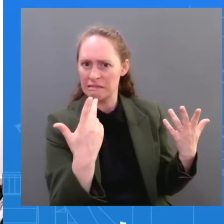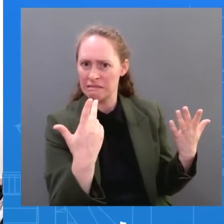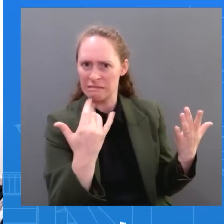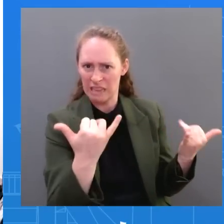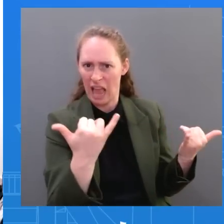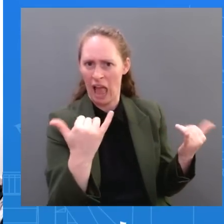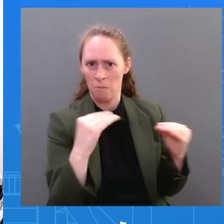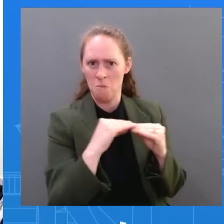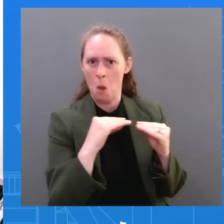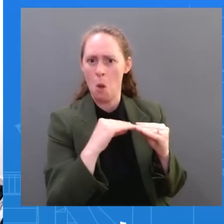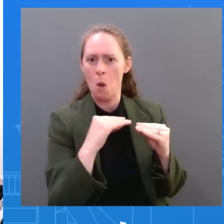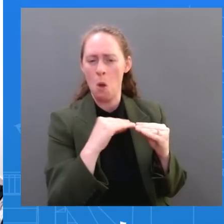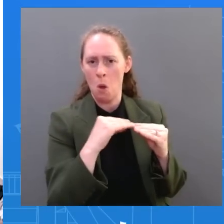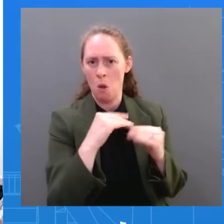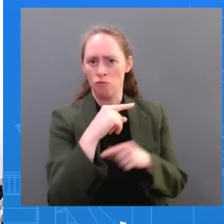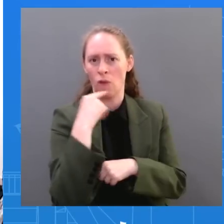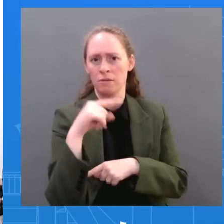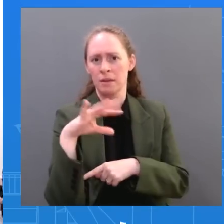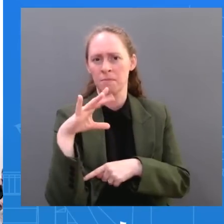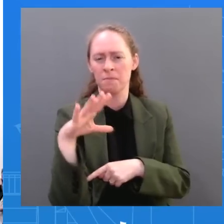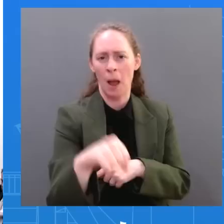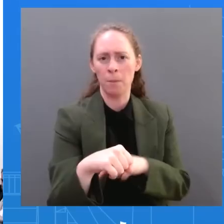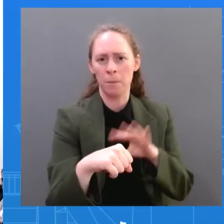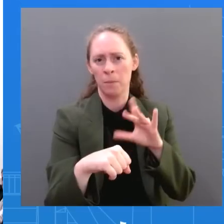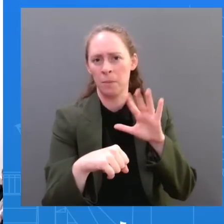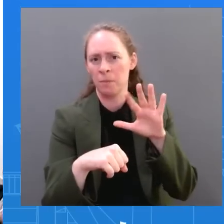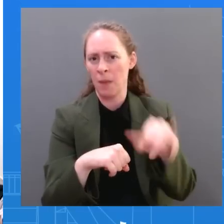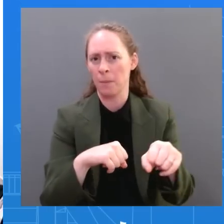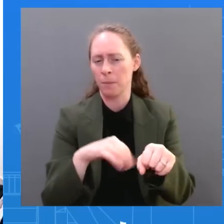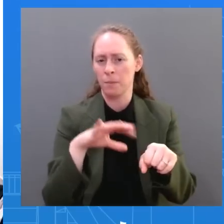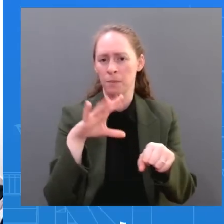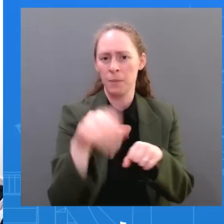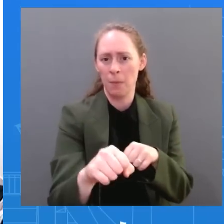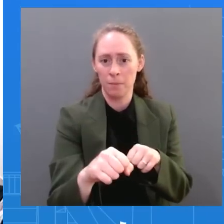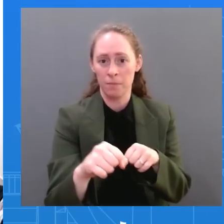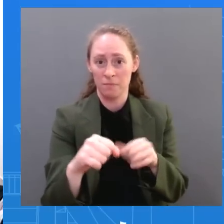And then also with the President of Ukraine calling for a swift end to this conflict by --